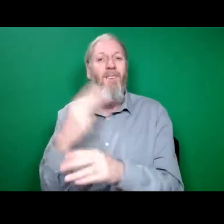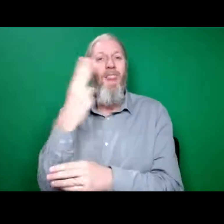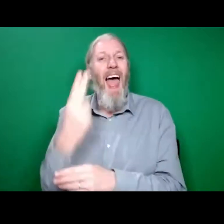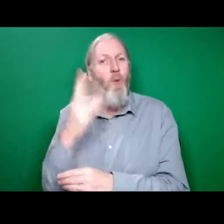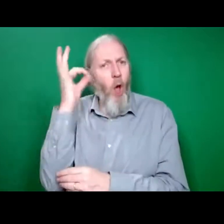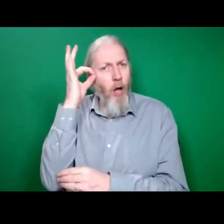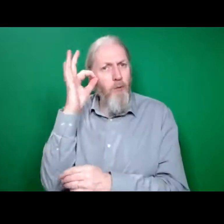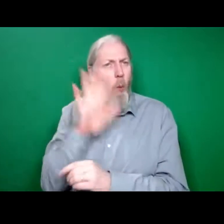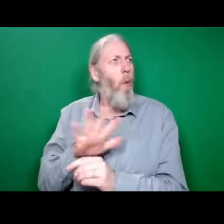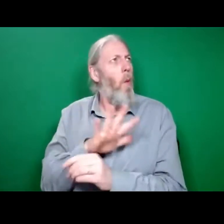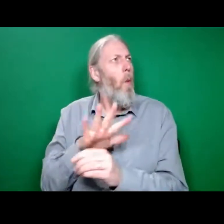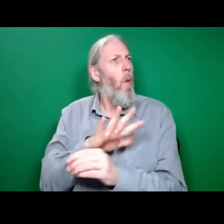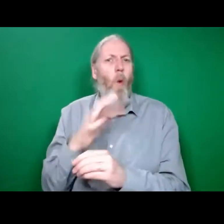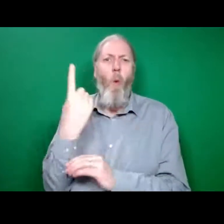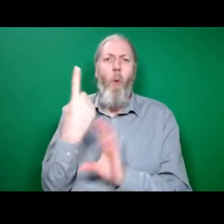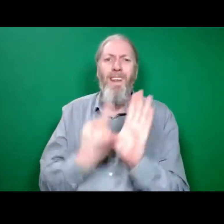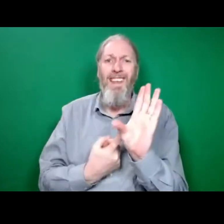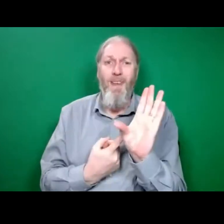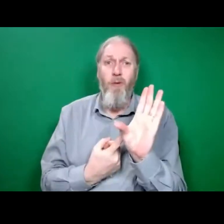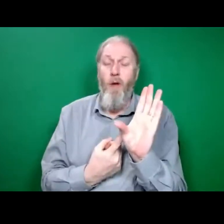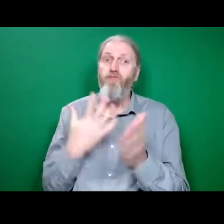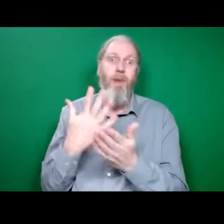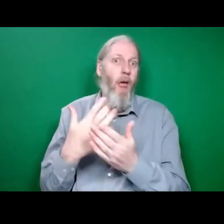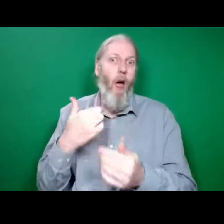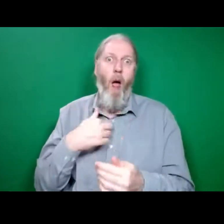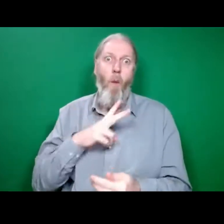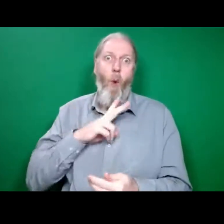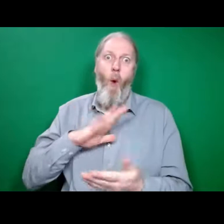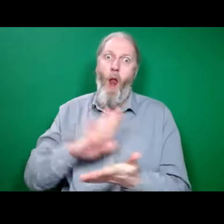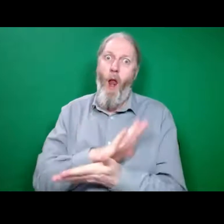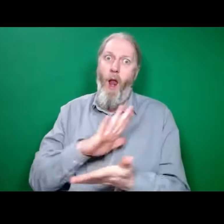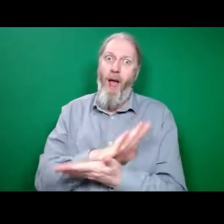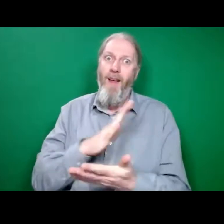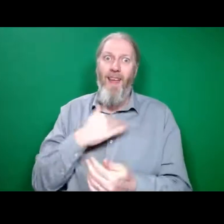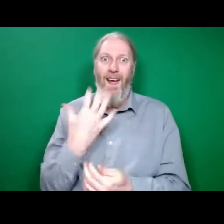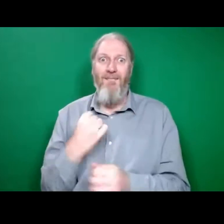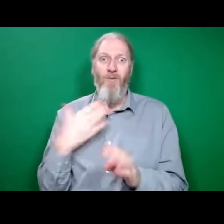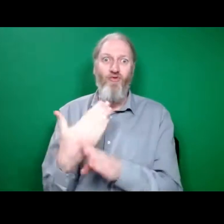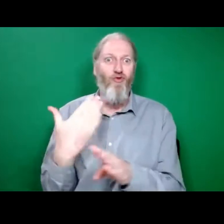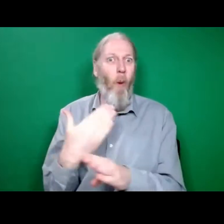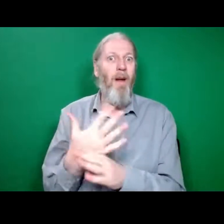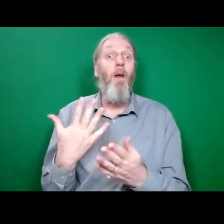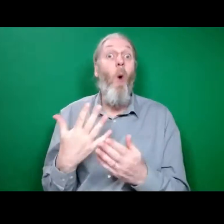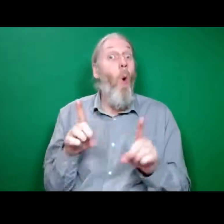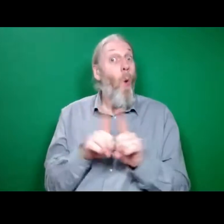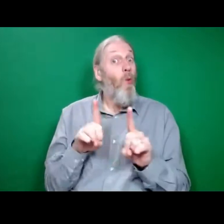Arts Council England. Just by way of a bit of introduction to my own background, I have worked in